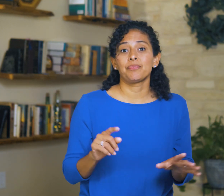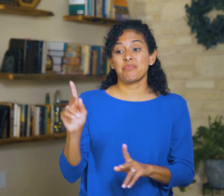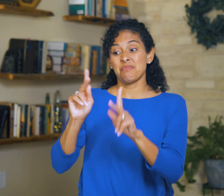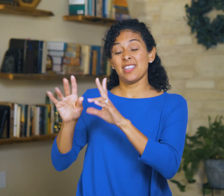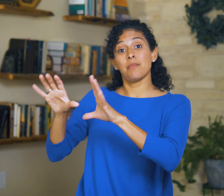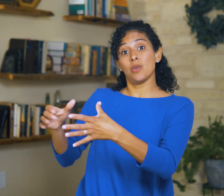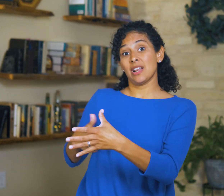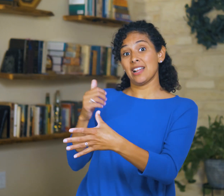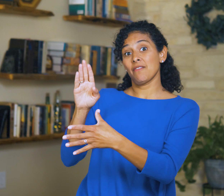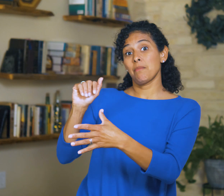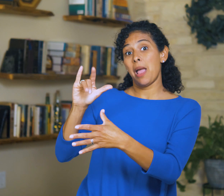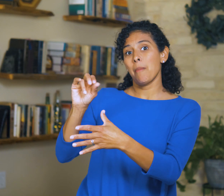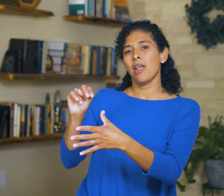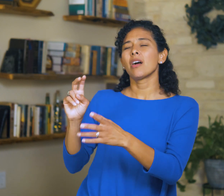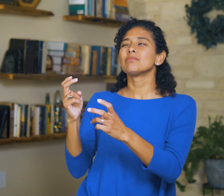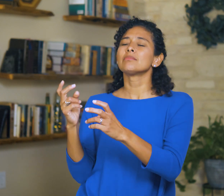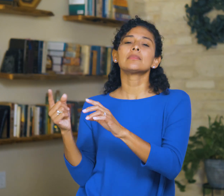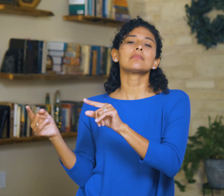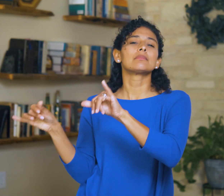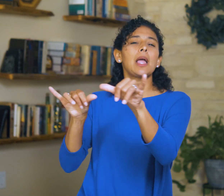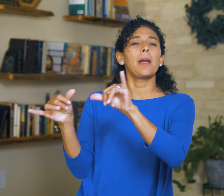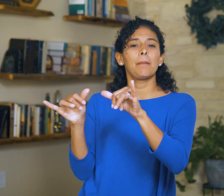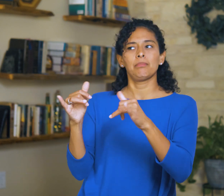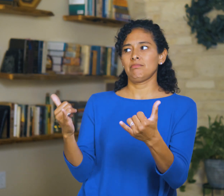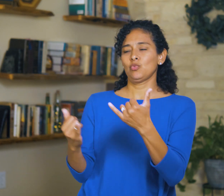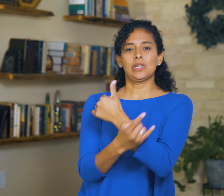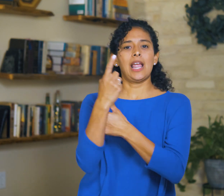Then the people of Babylon—which probably represents